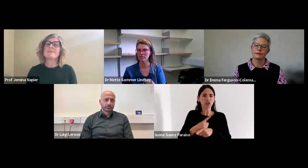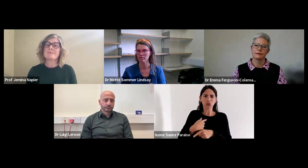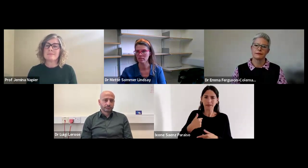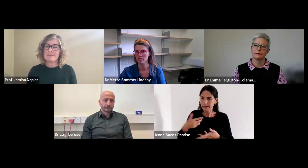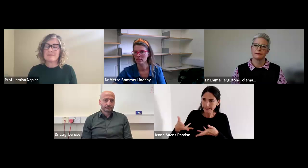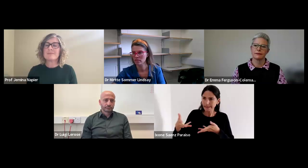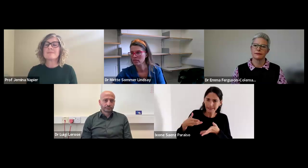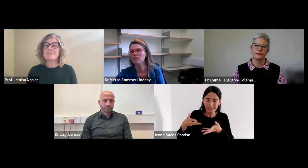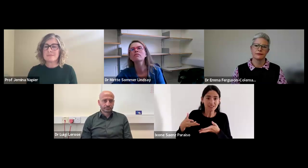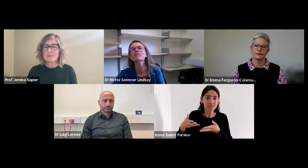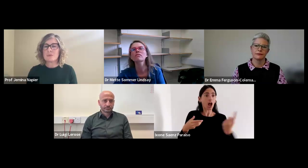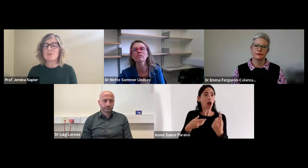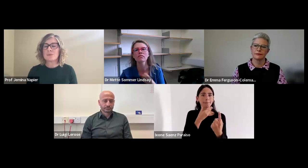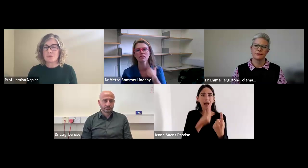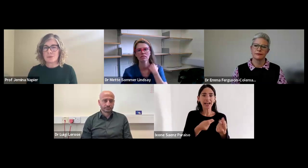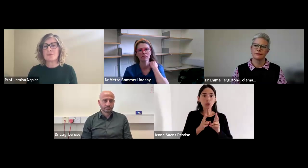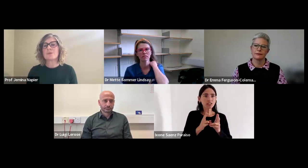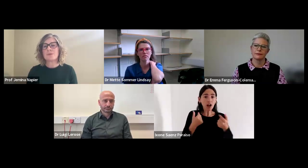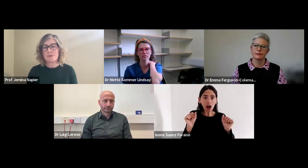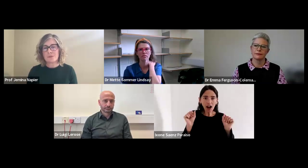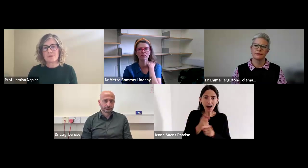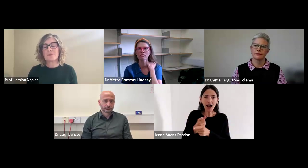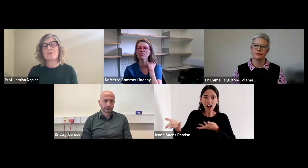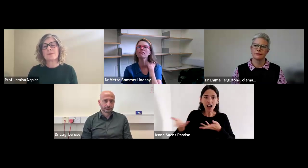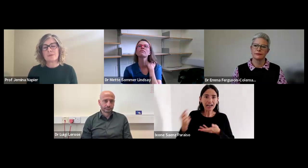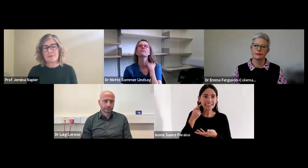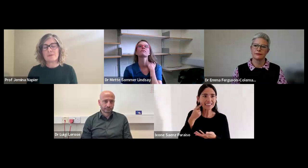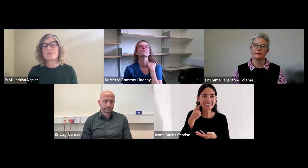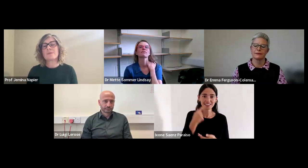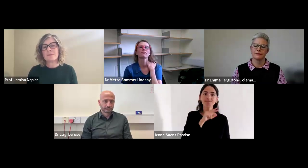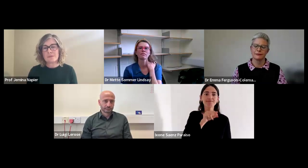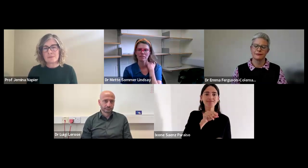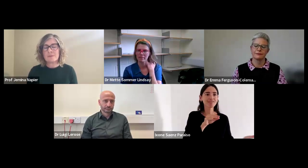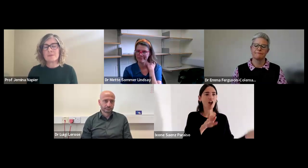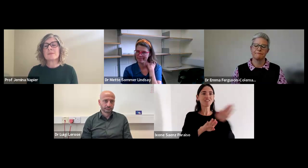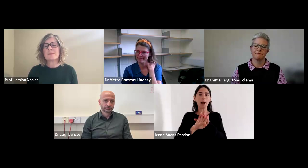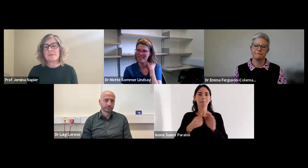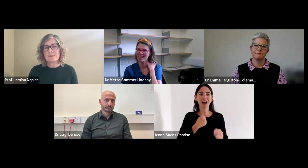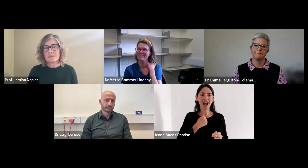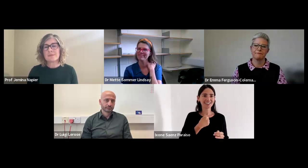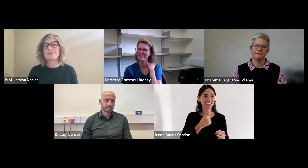So having a female who is also deaf, seemed to be tricky until I had *male* interpreters